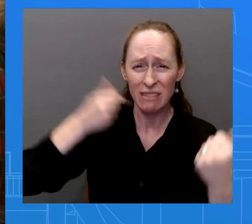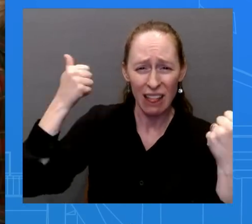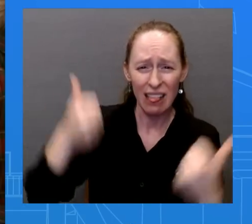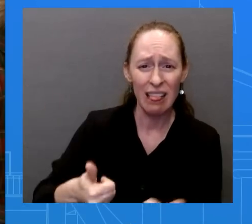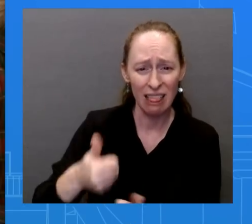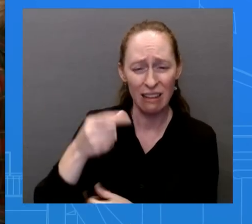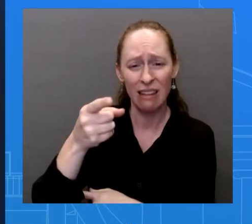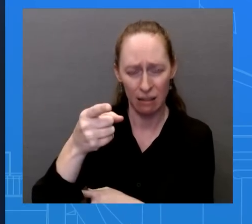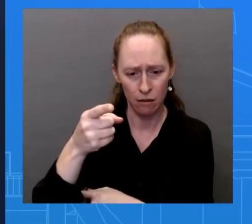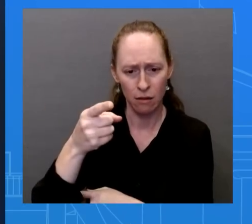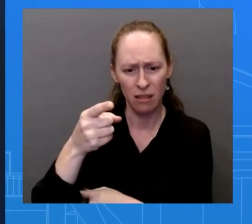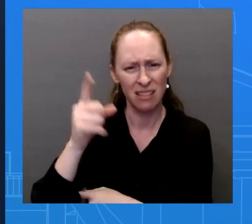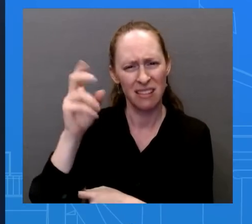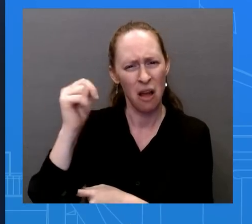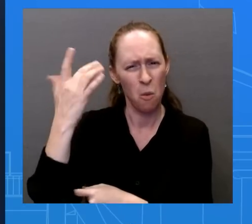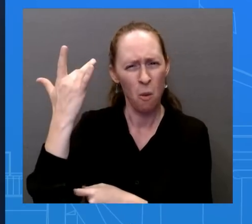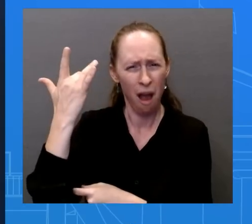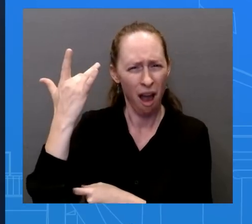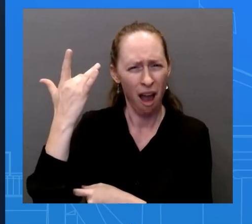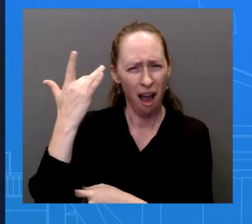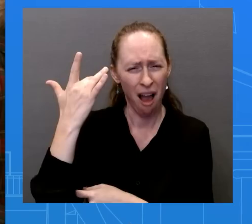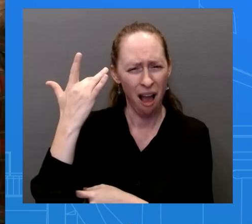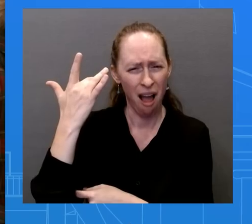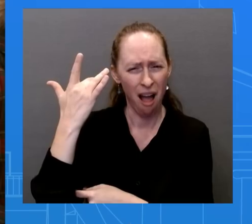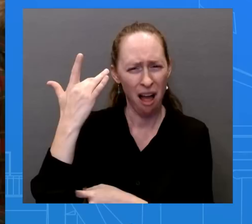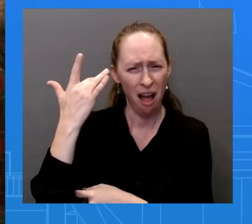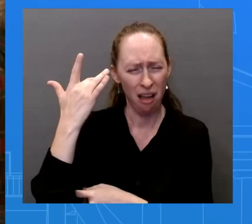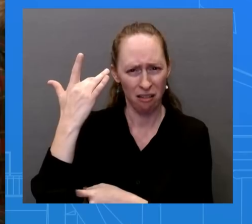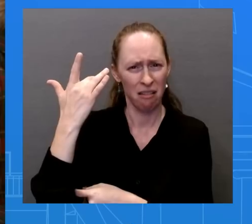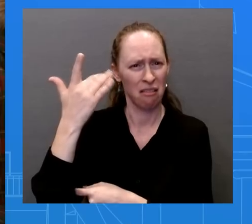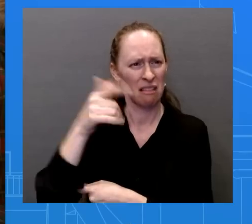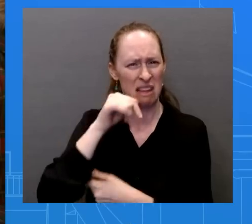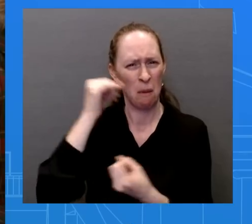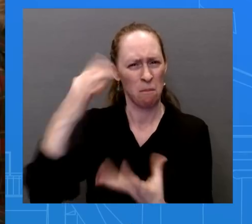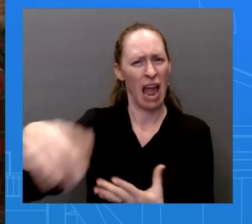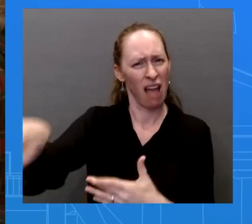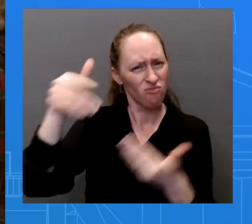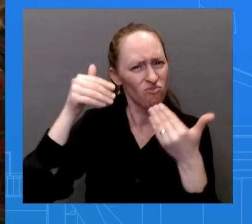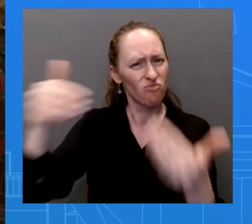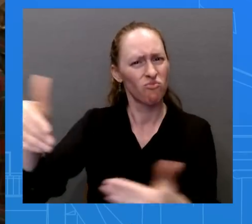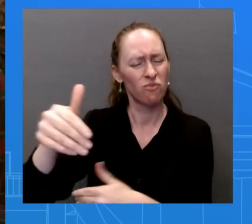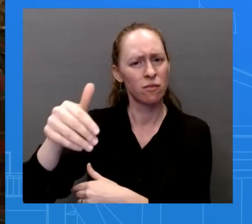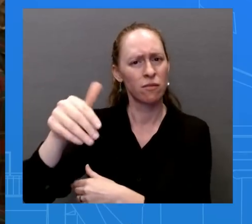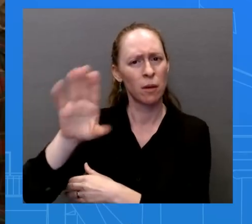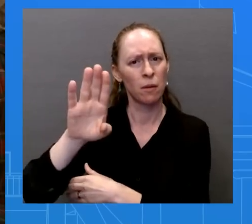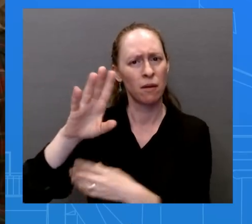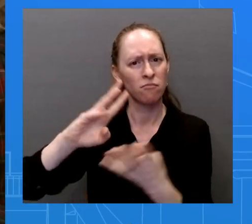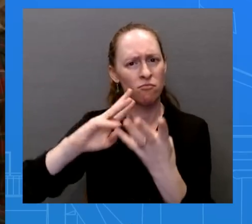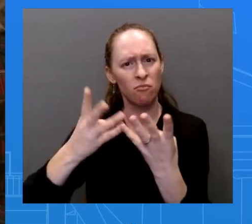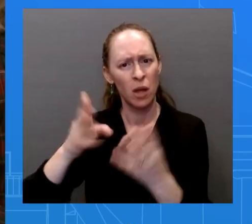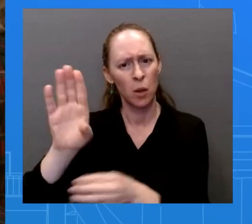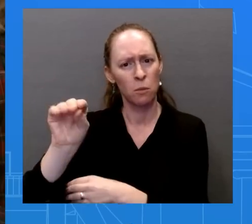And lastly -- >> Dr. Jha: Yeah, so let's -- The Press: Sorry, one last thing: Why haven't we heard from President Biden on this directly, given that he has the largest megaphone? You know, we heard from him